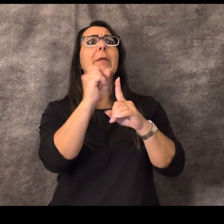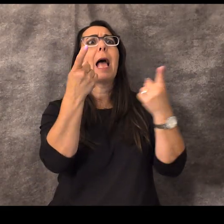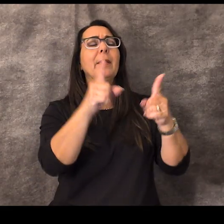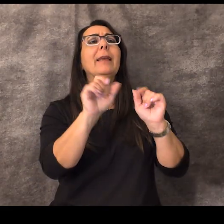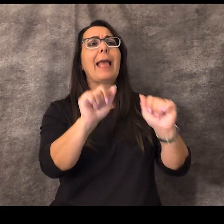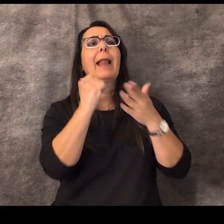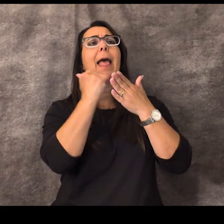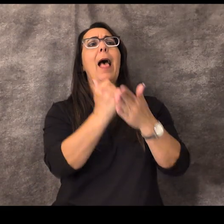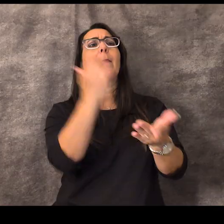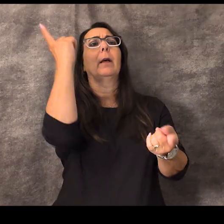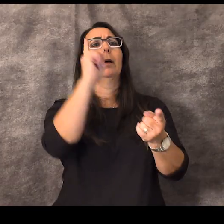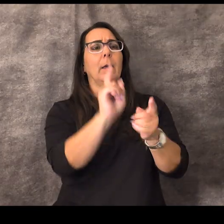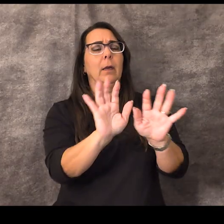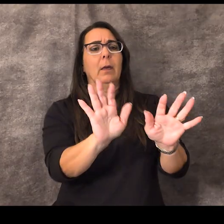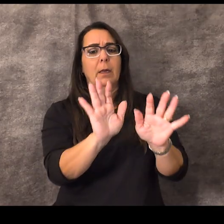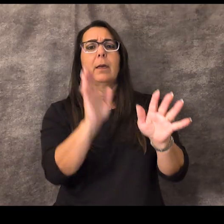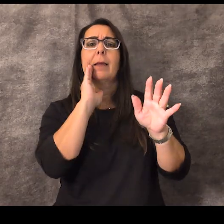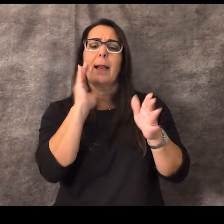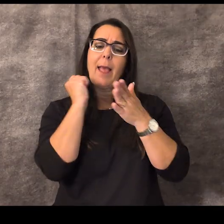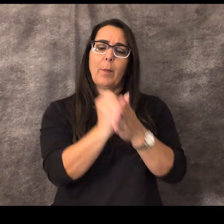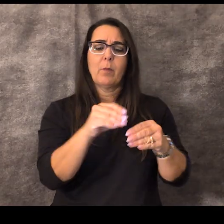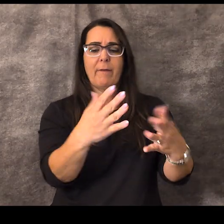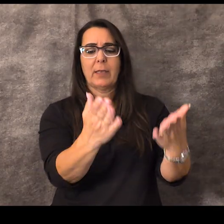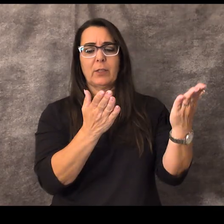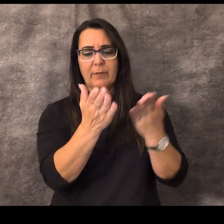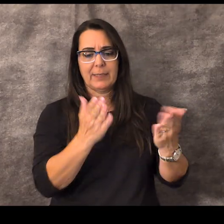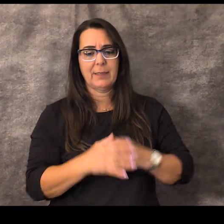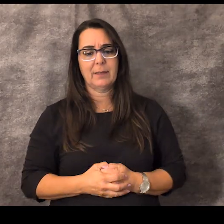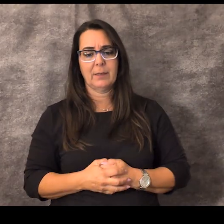So the, the terms that we fleshed out and that the county agreed